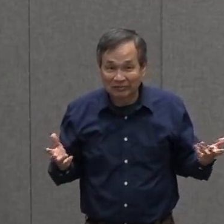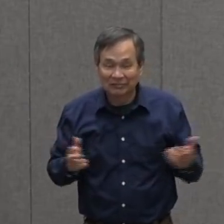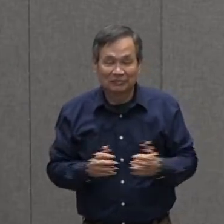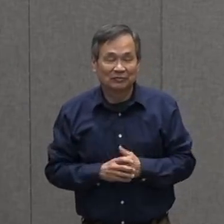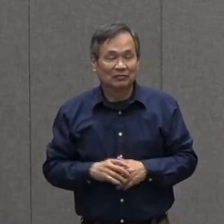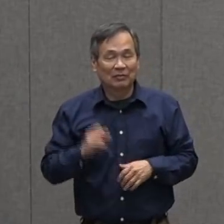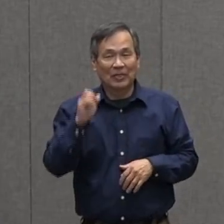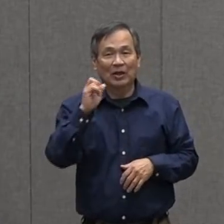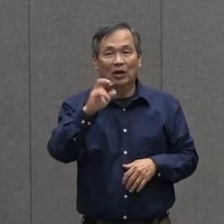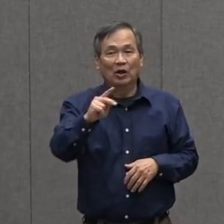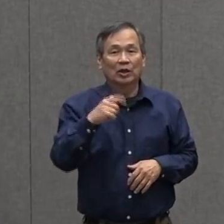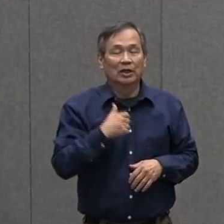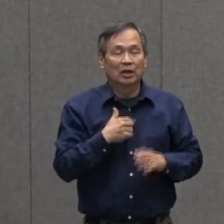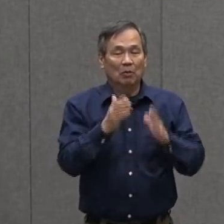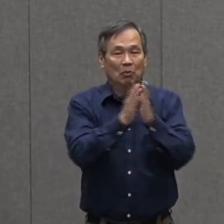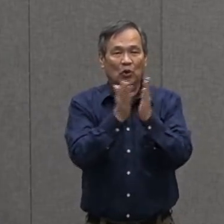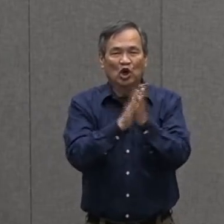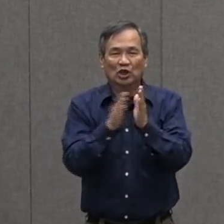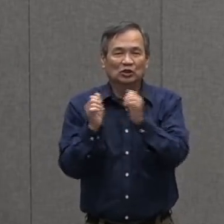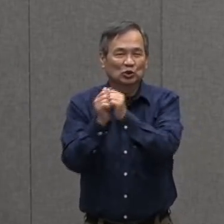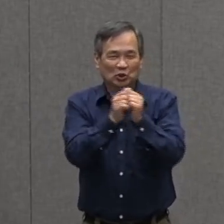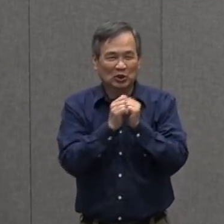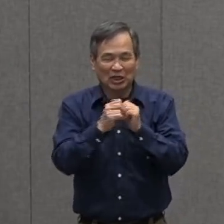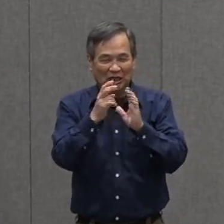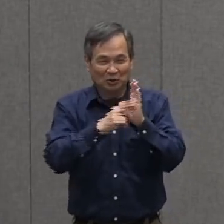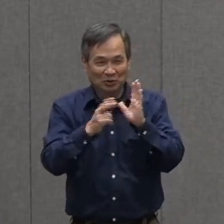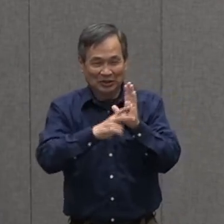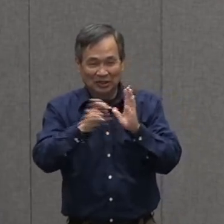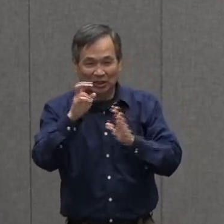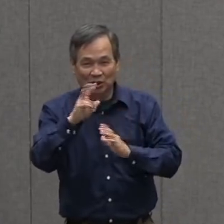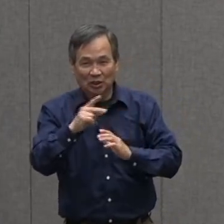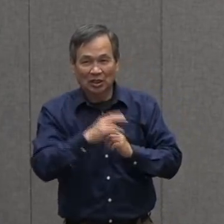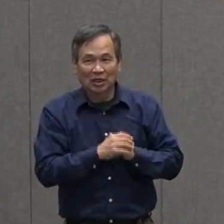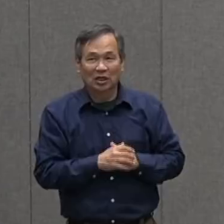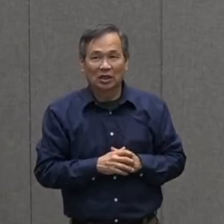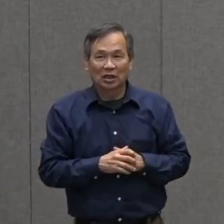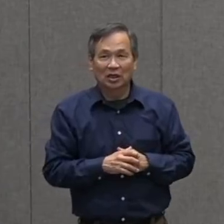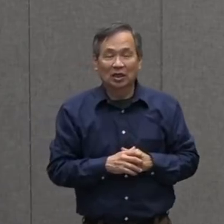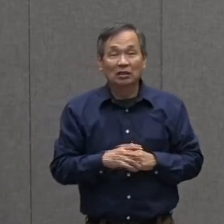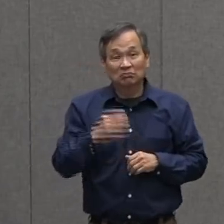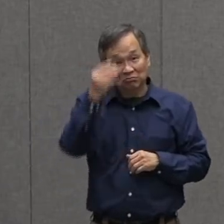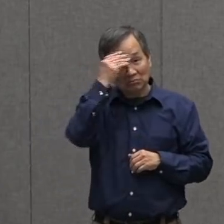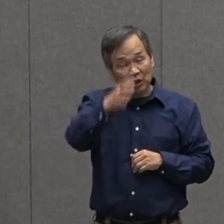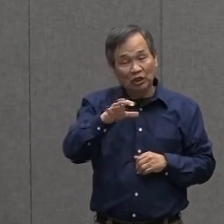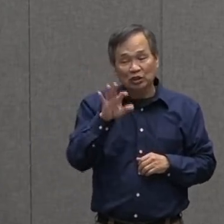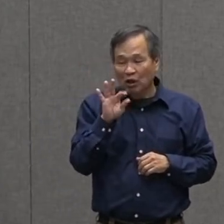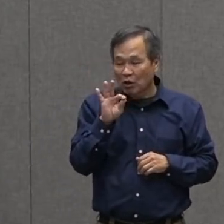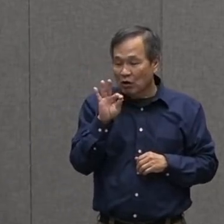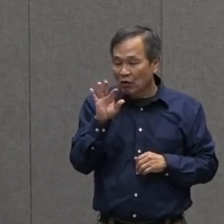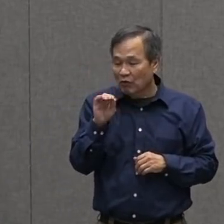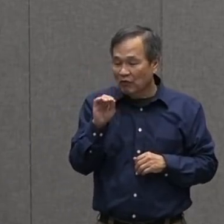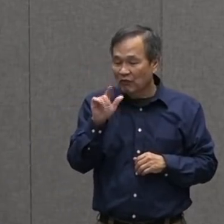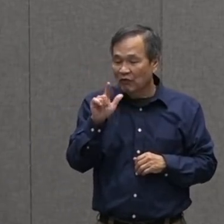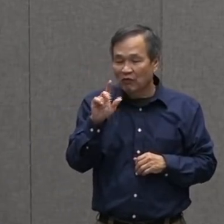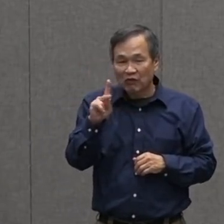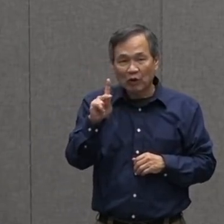While we read this book together today, did you know this book is a folk tale? Have you heard that word before?